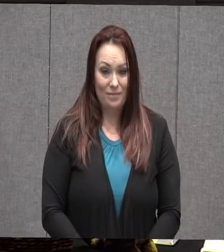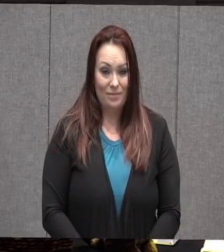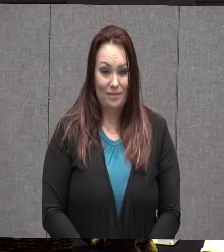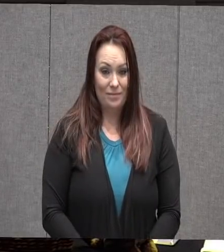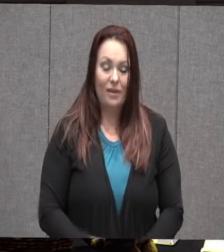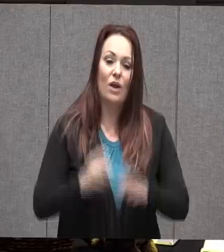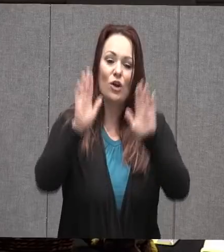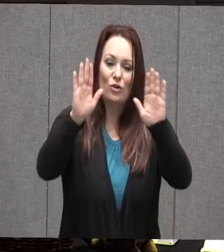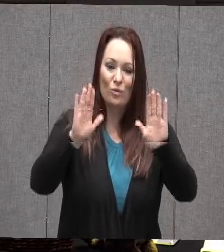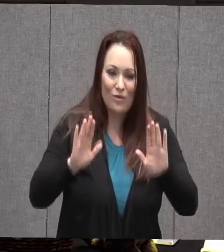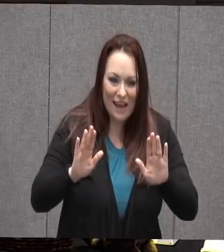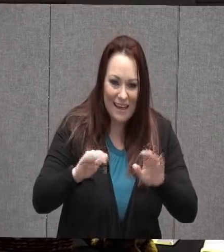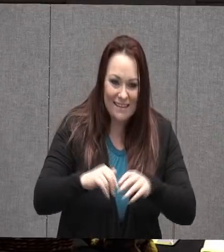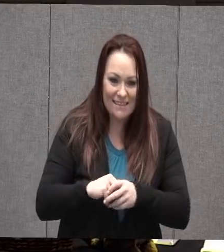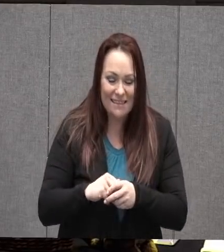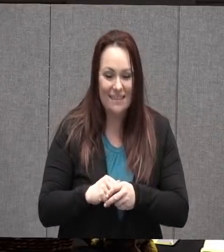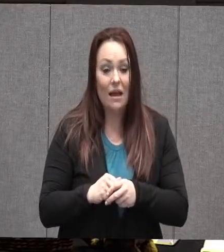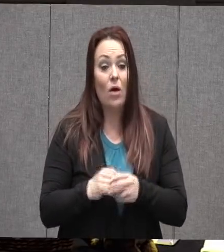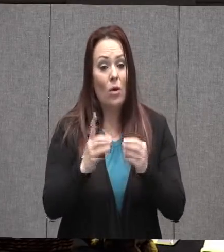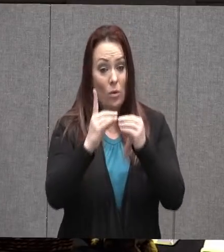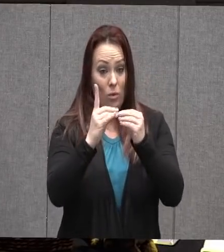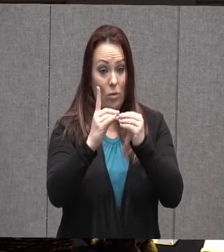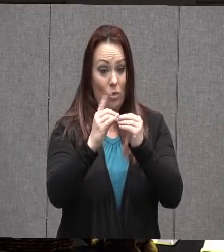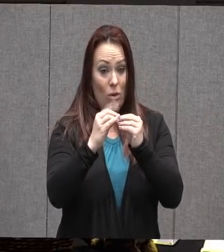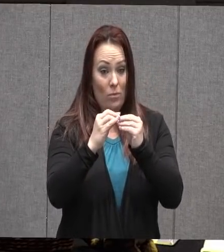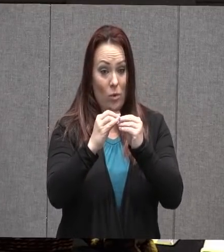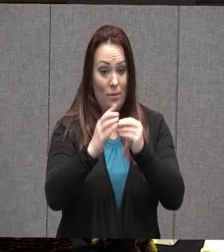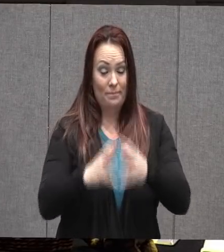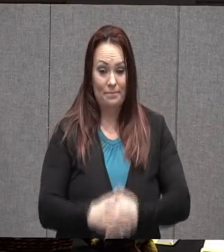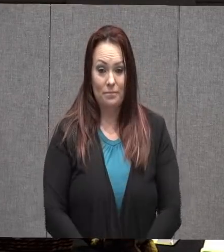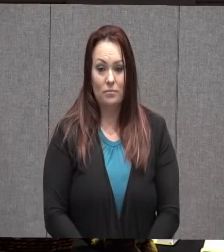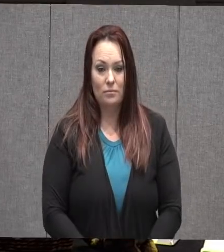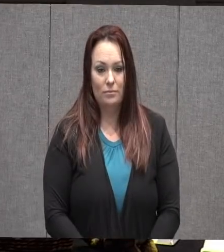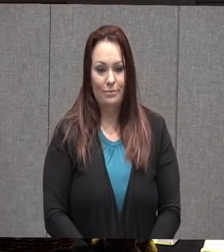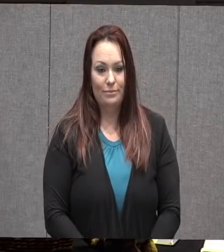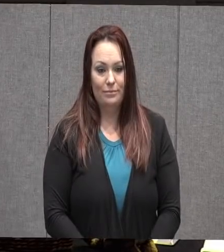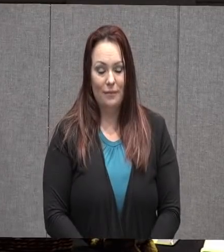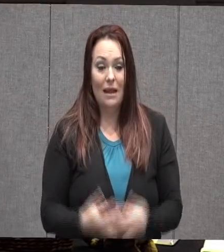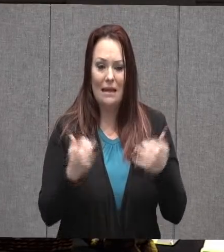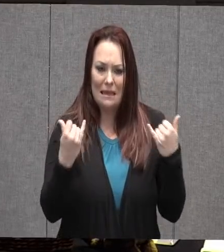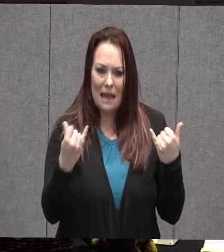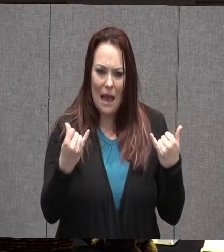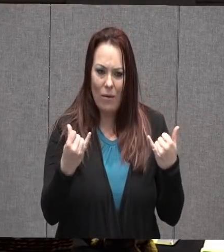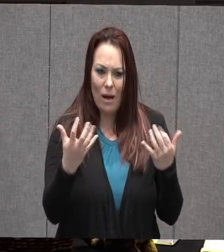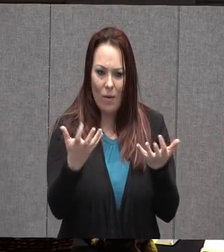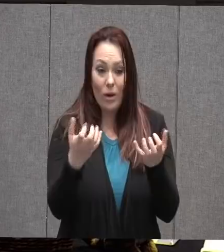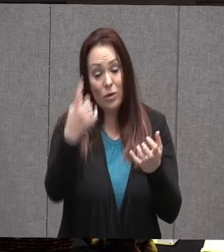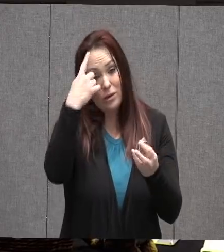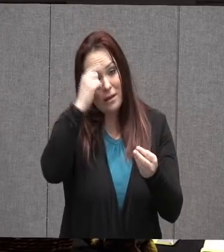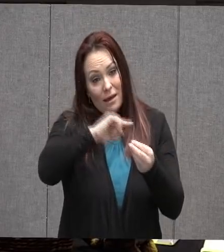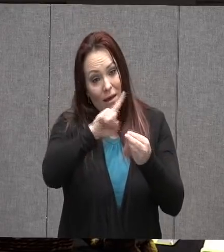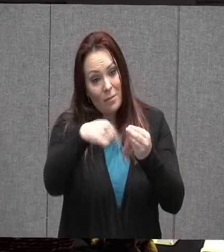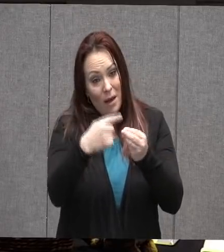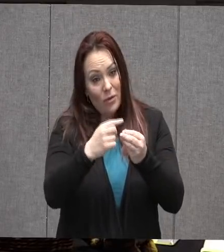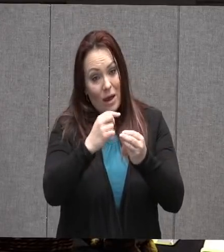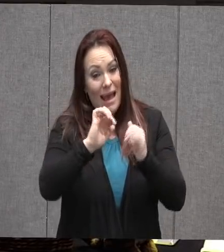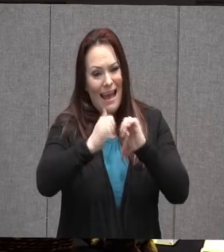Great, okay let's do one more. Okay, this time I want you to think about how to spell the word before I build it